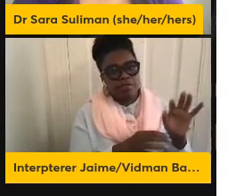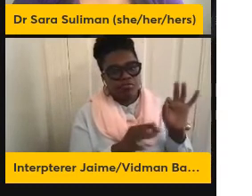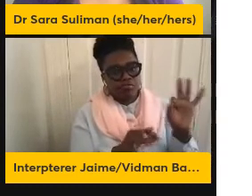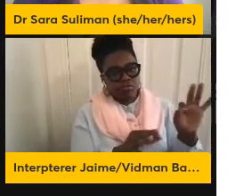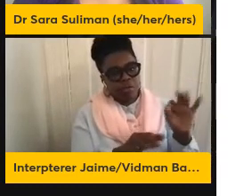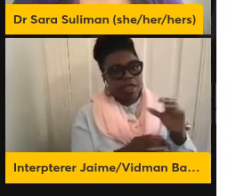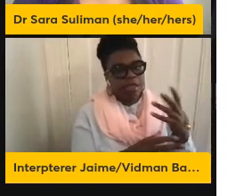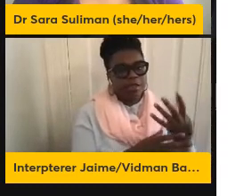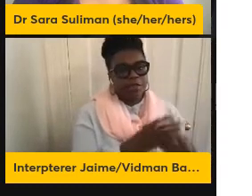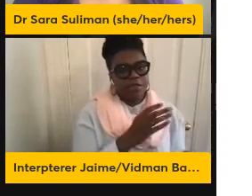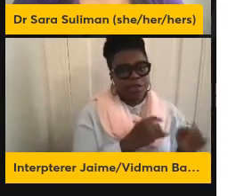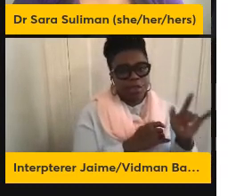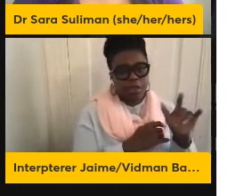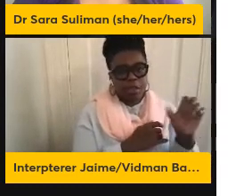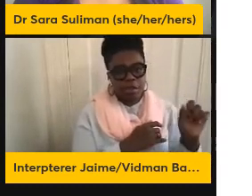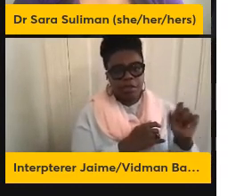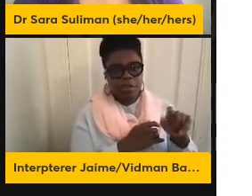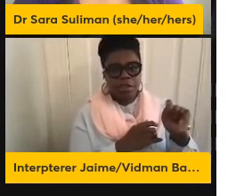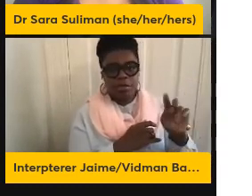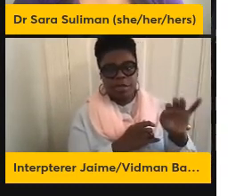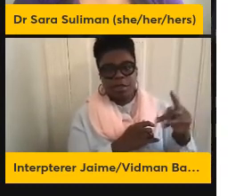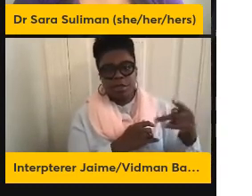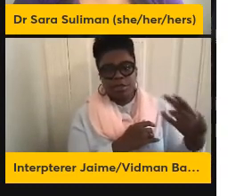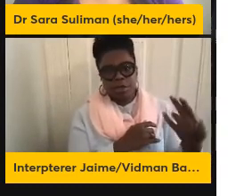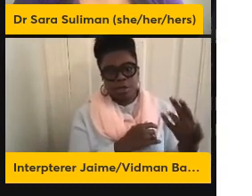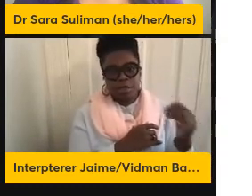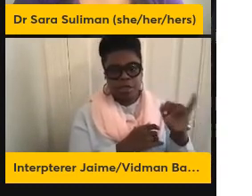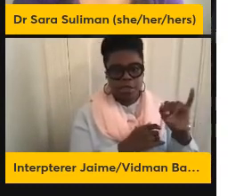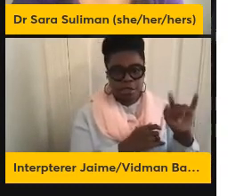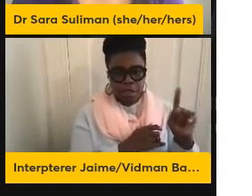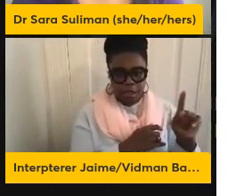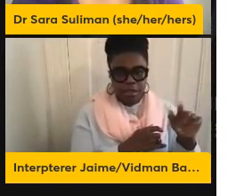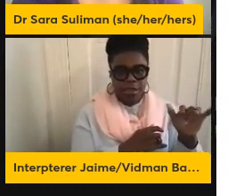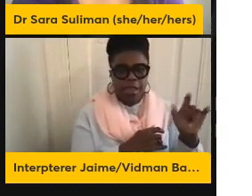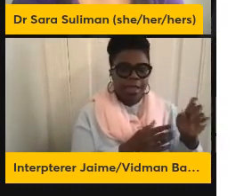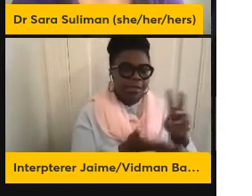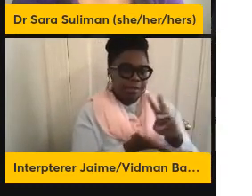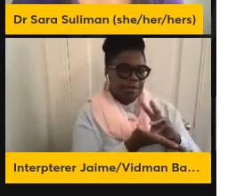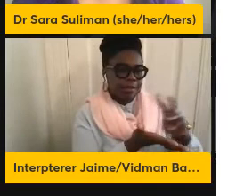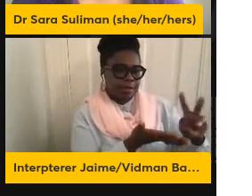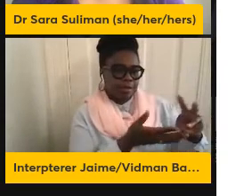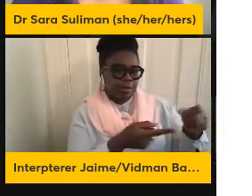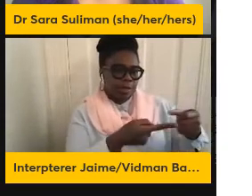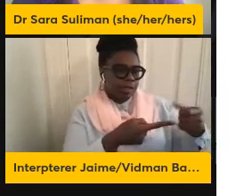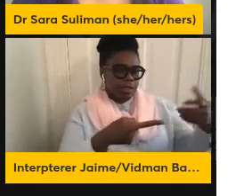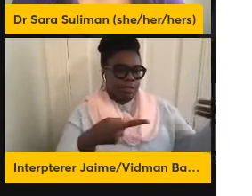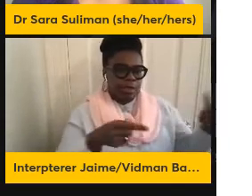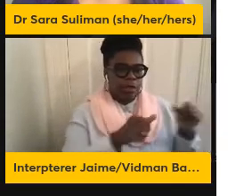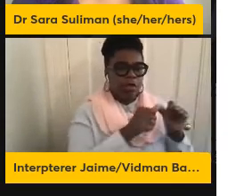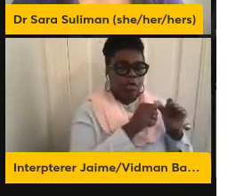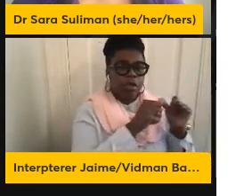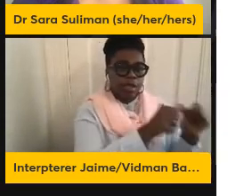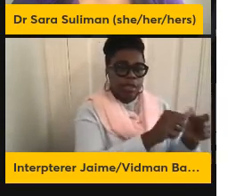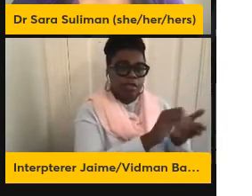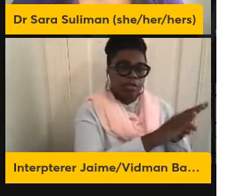edited THP one cells and then expanding them for six weeks. And we can see that we still maintain the positive and negative